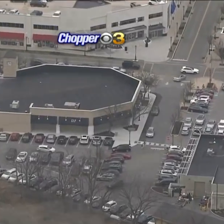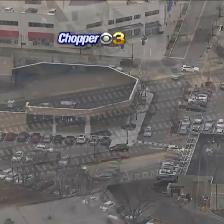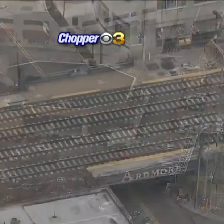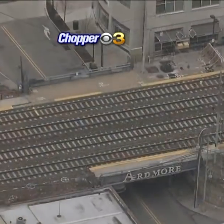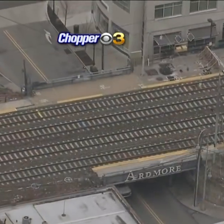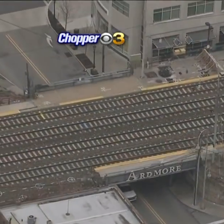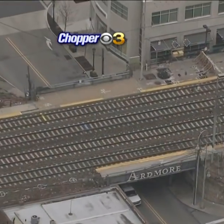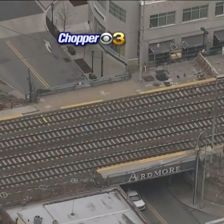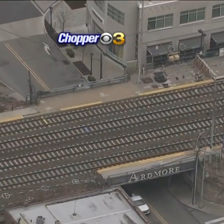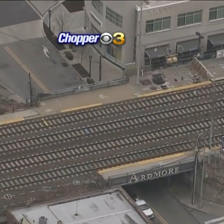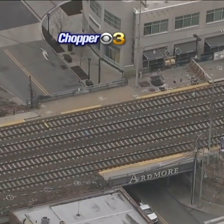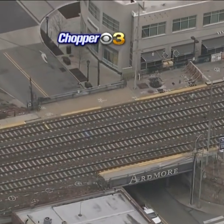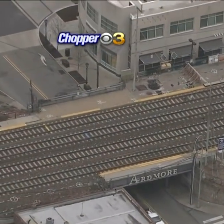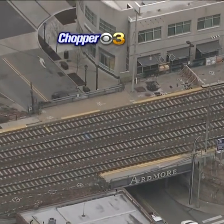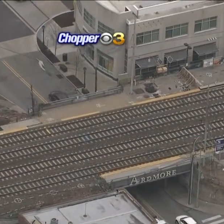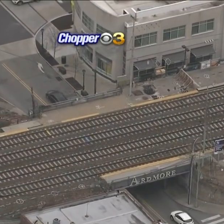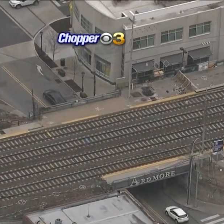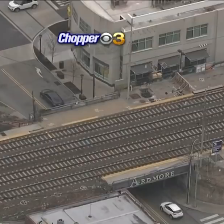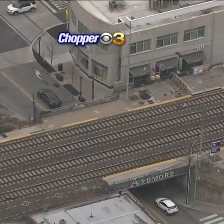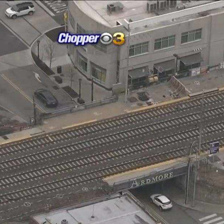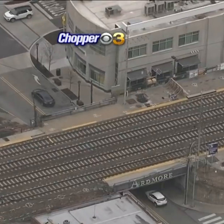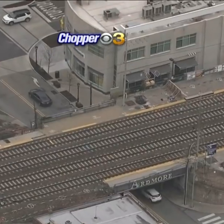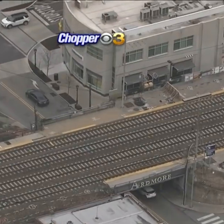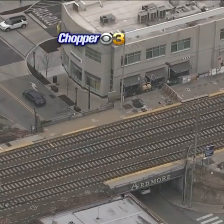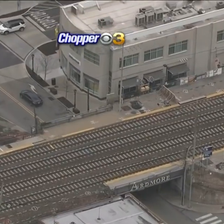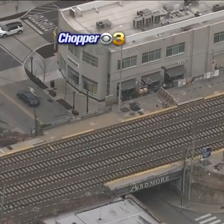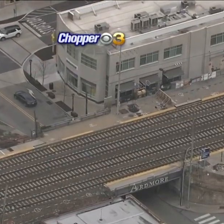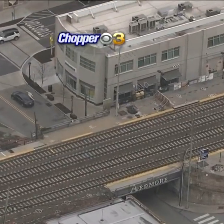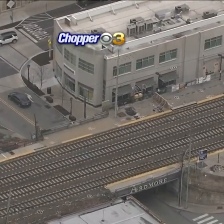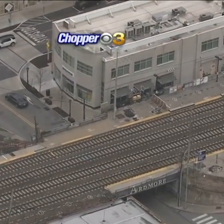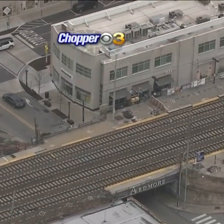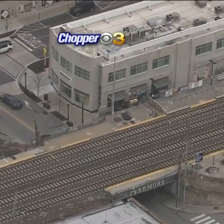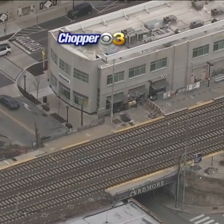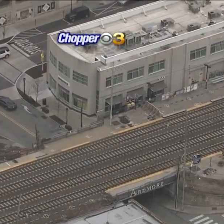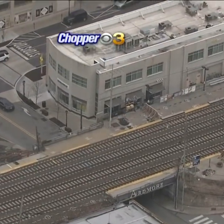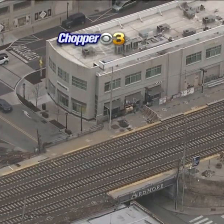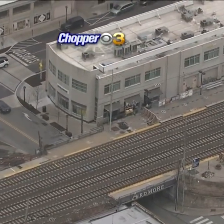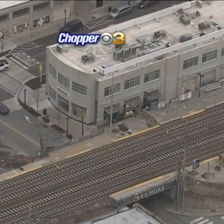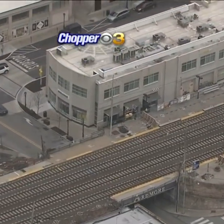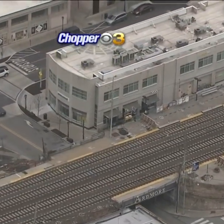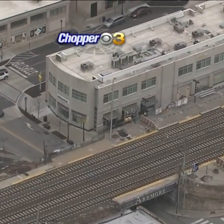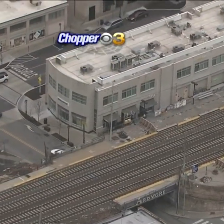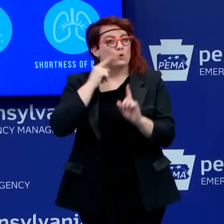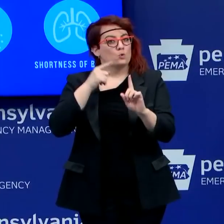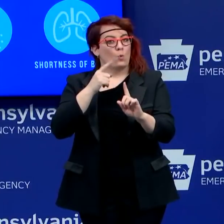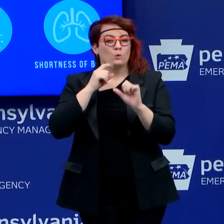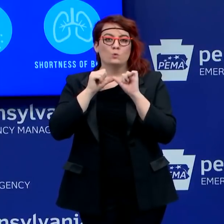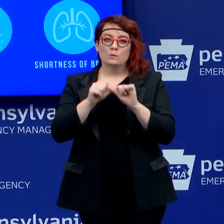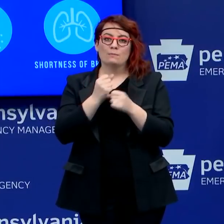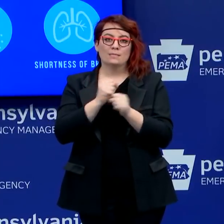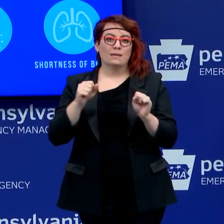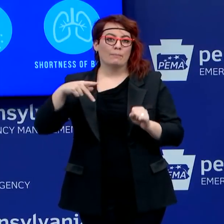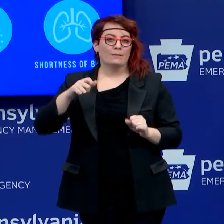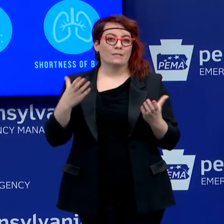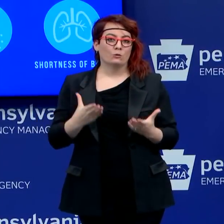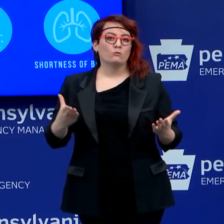GOVERNOR'S CLOSING ORDER COVERS PLACES LIKE THE KING OF PRUSSIA MALL AND THEATER, SUBURBAN SQUARE AND ARDMORE TRAIN STATION.